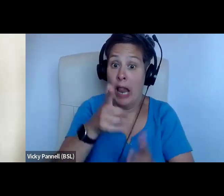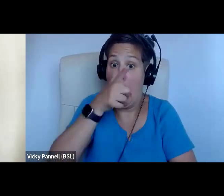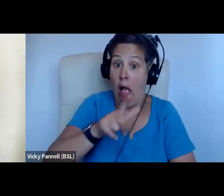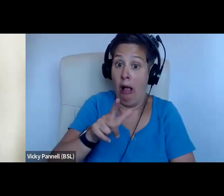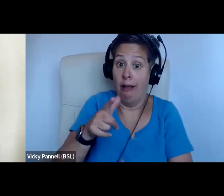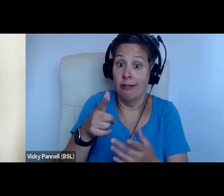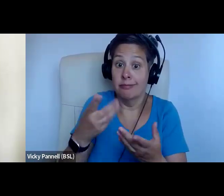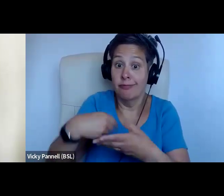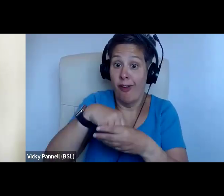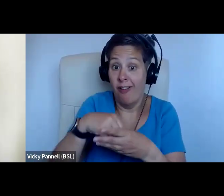So